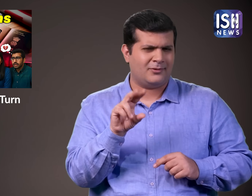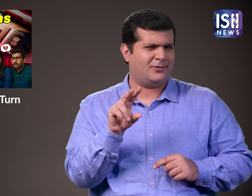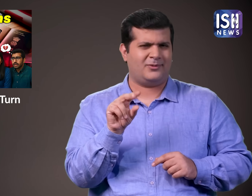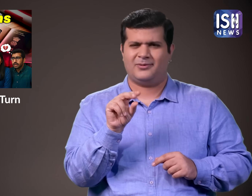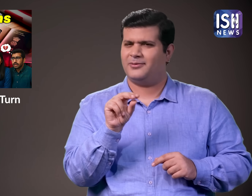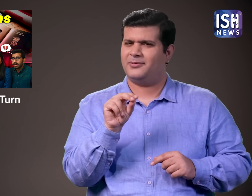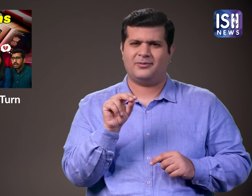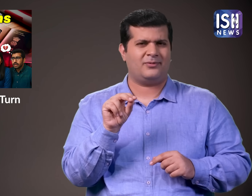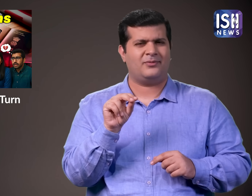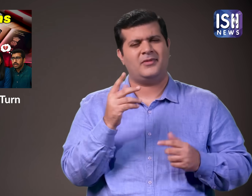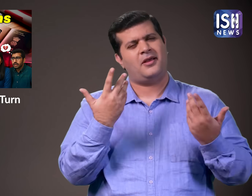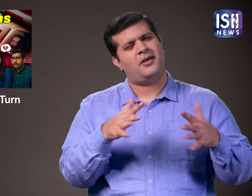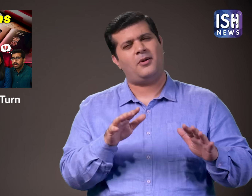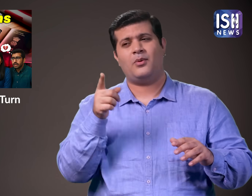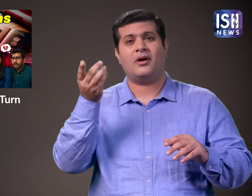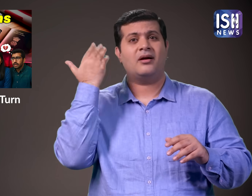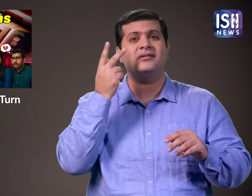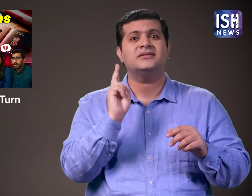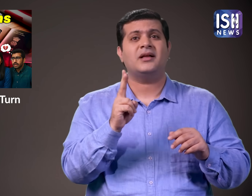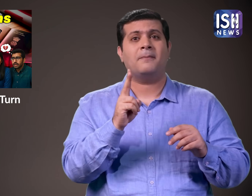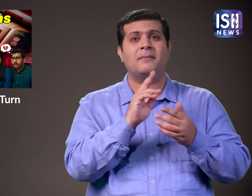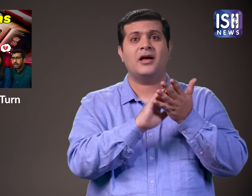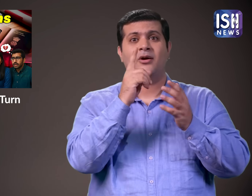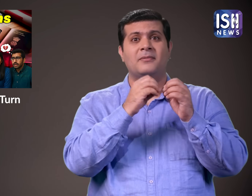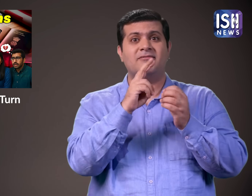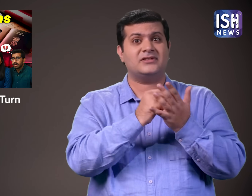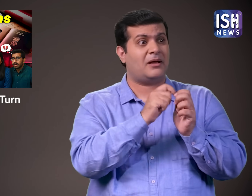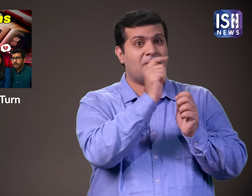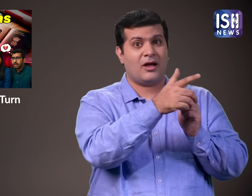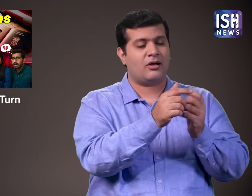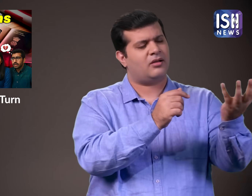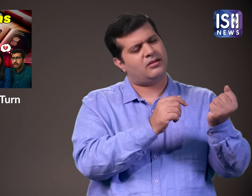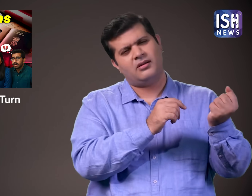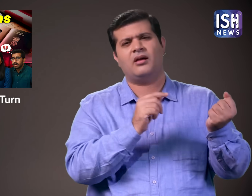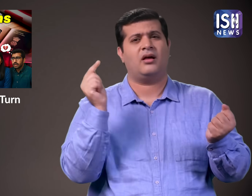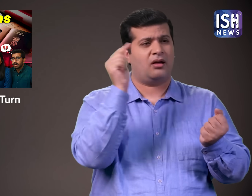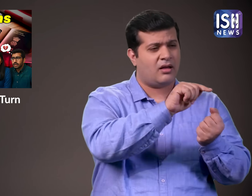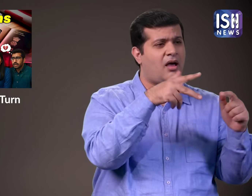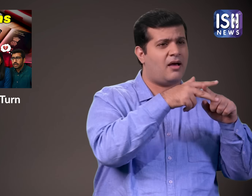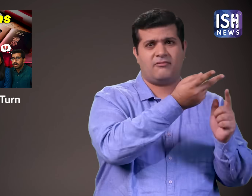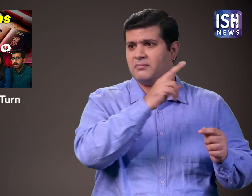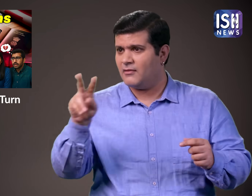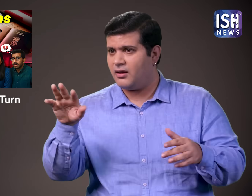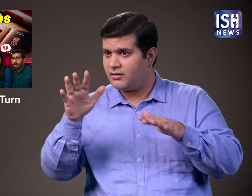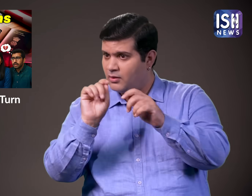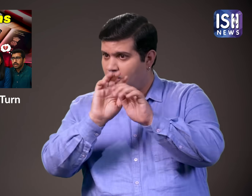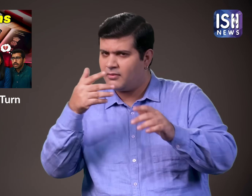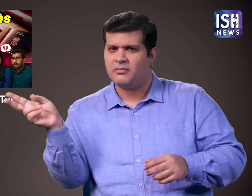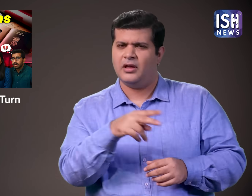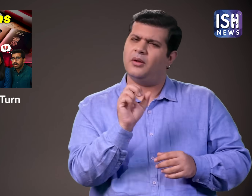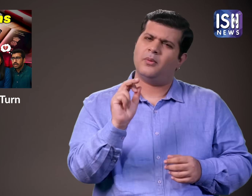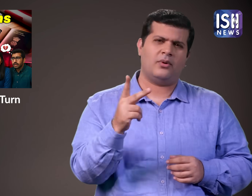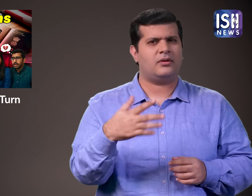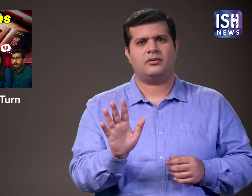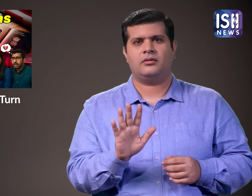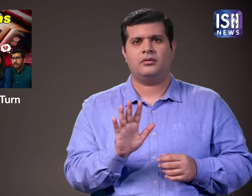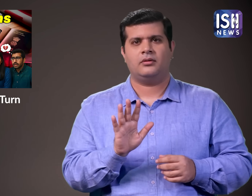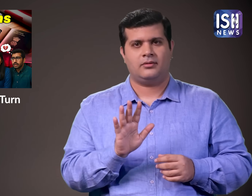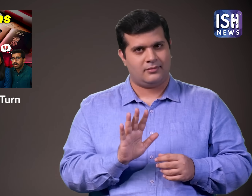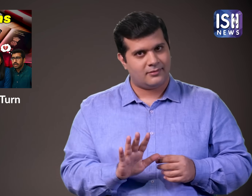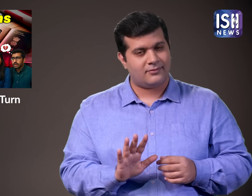No! The fee will not be charged for re-entry.